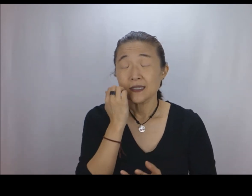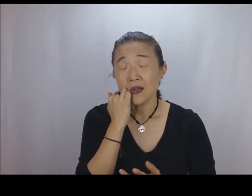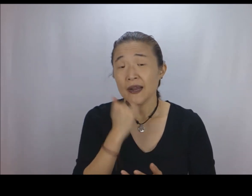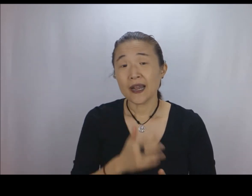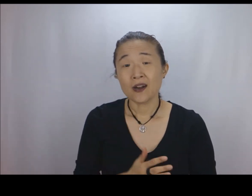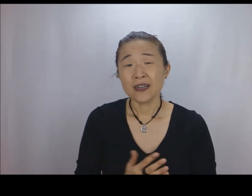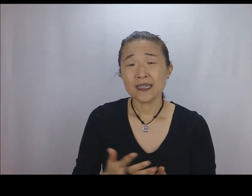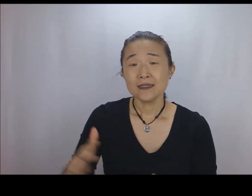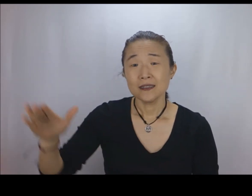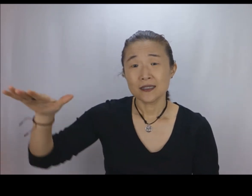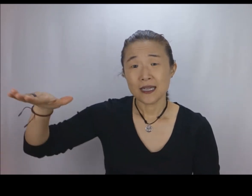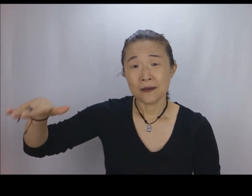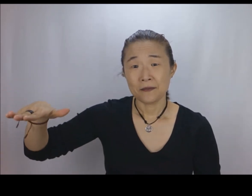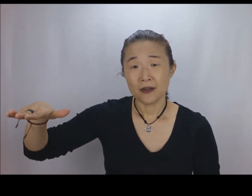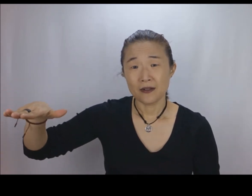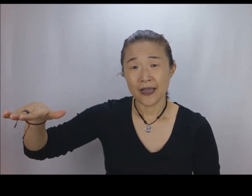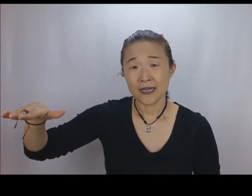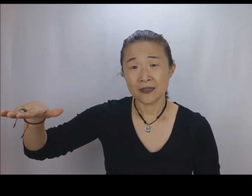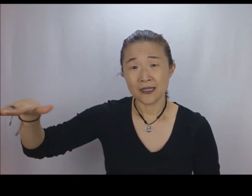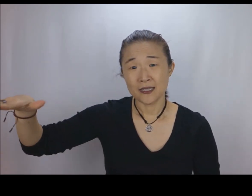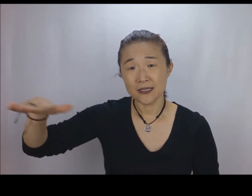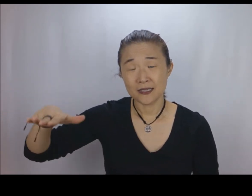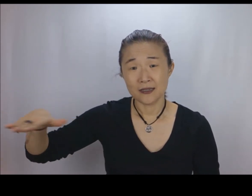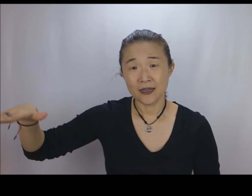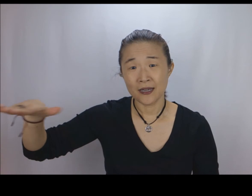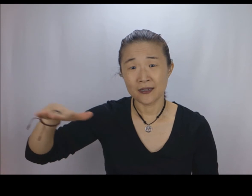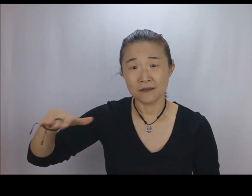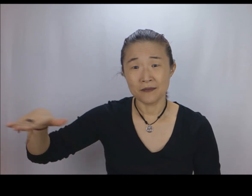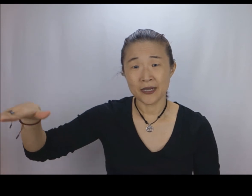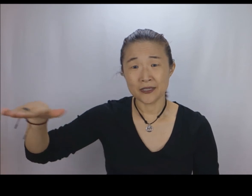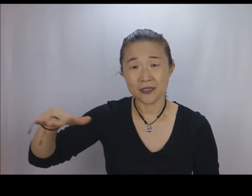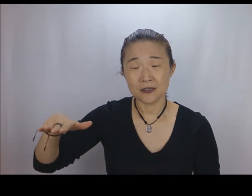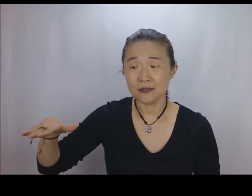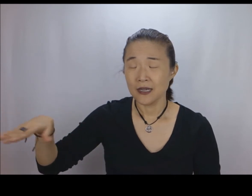To sign area you have a hand out like this and make a circle